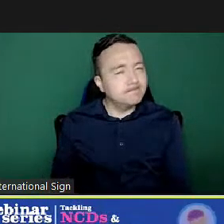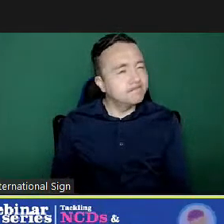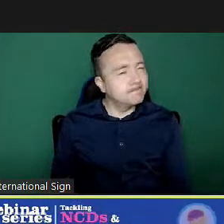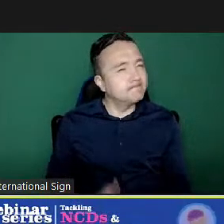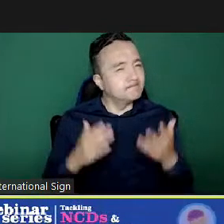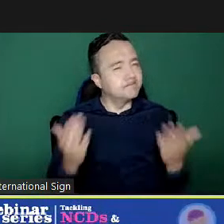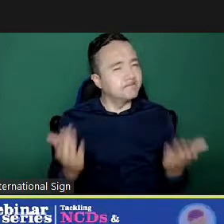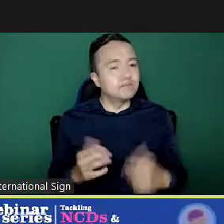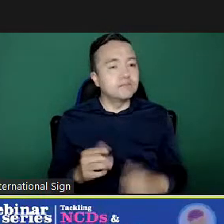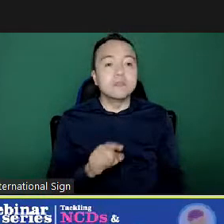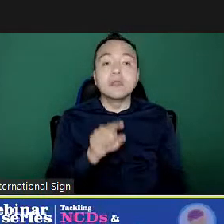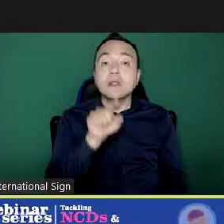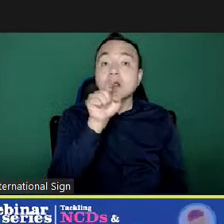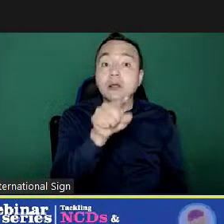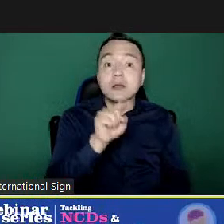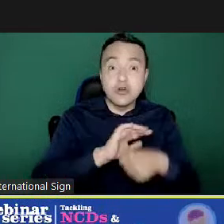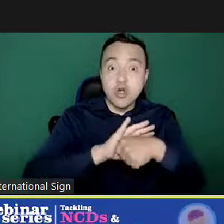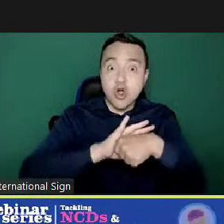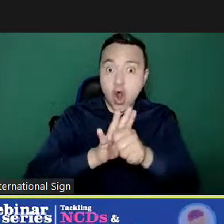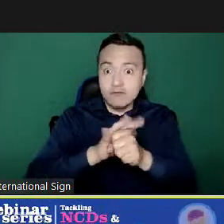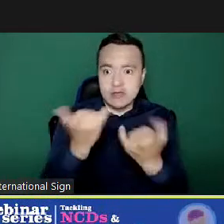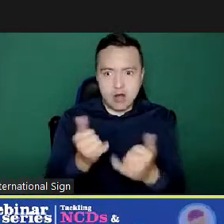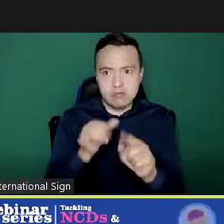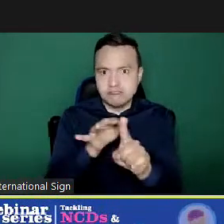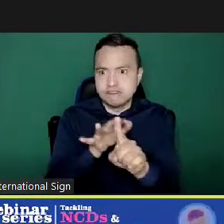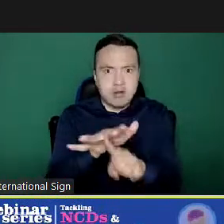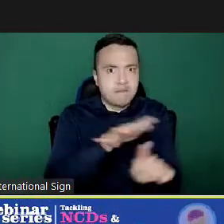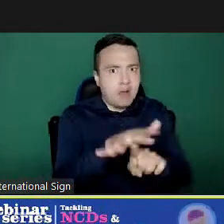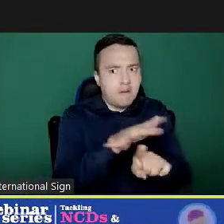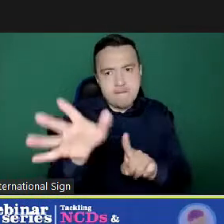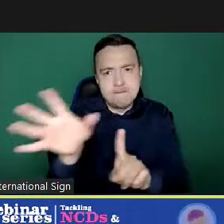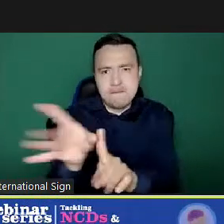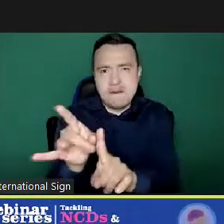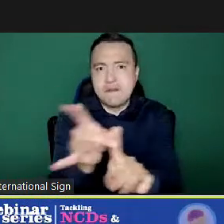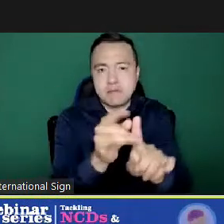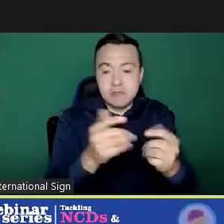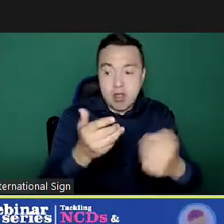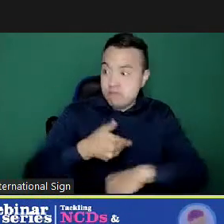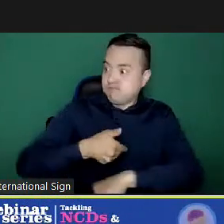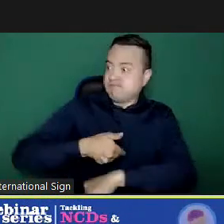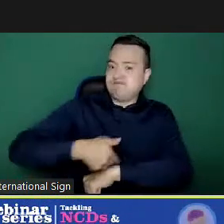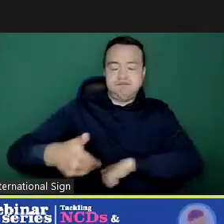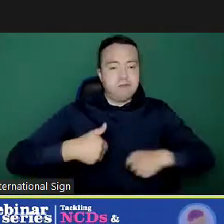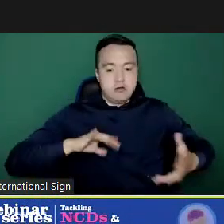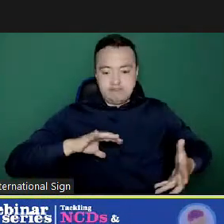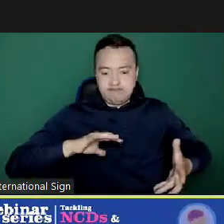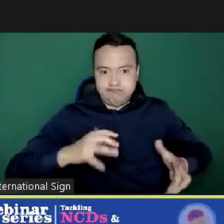challenge, also offers an opportunity to strengthen health systems, including those for NCDs.